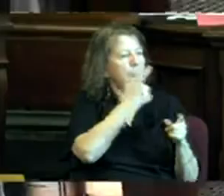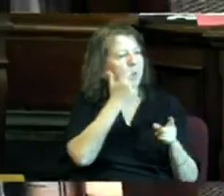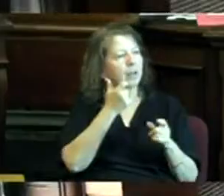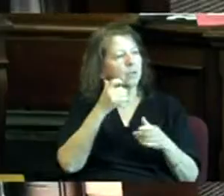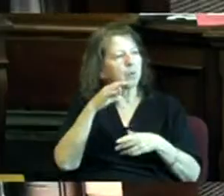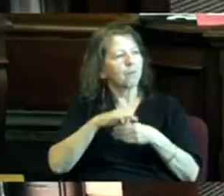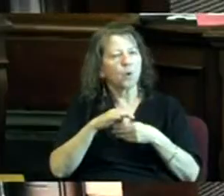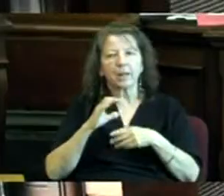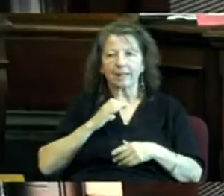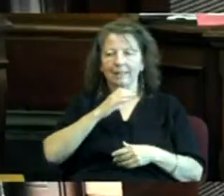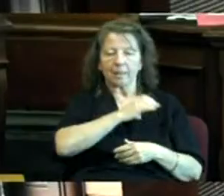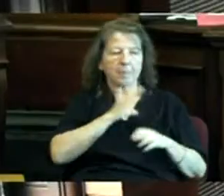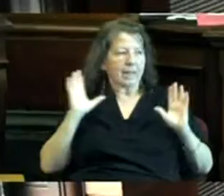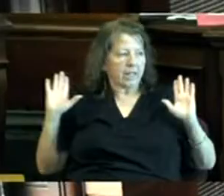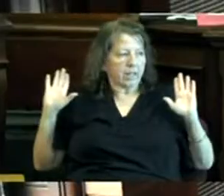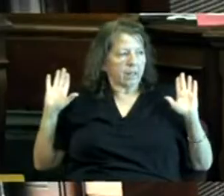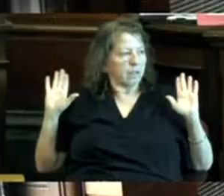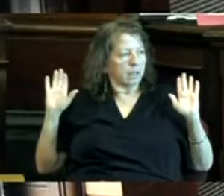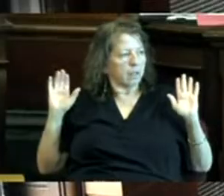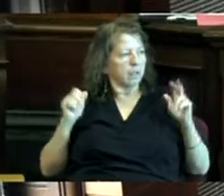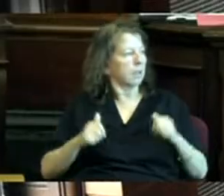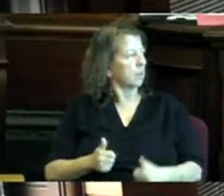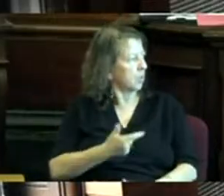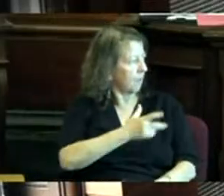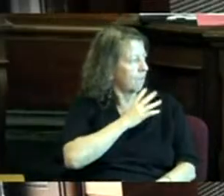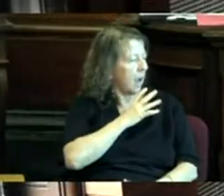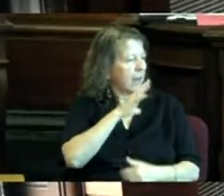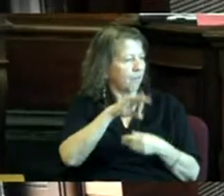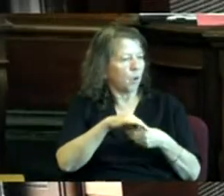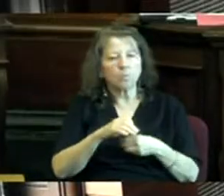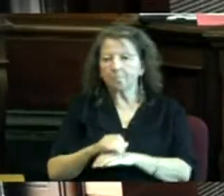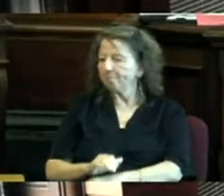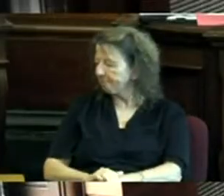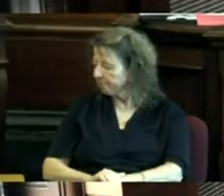provided on the pink disclosure. Yeah, I think you're fine